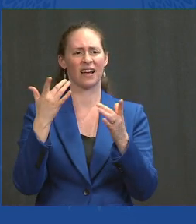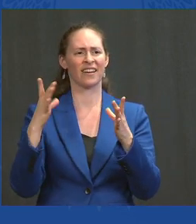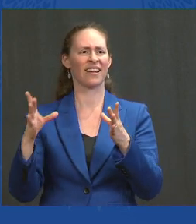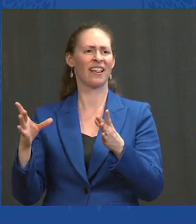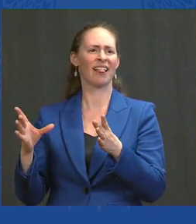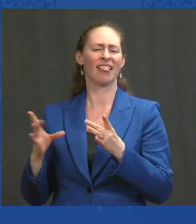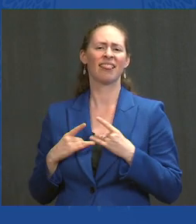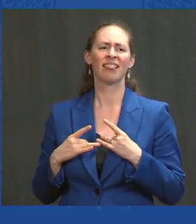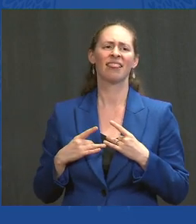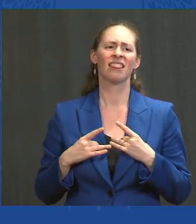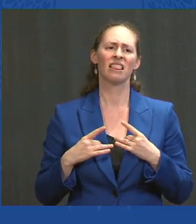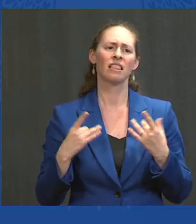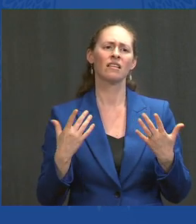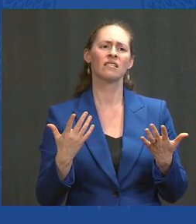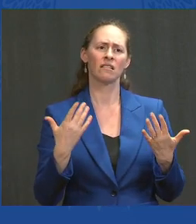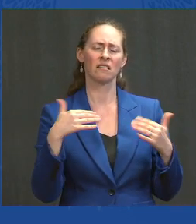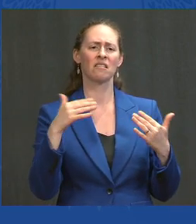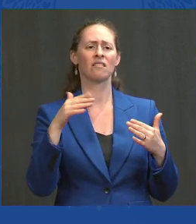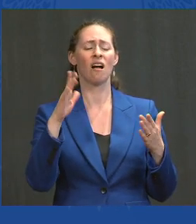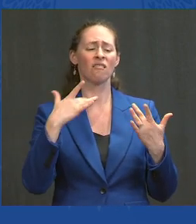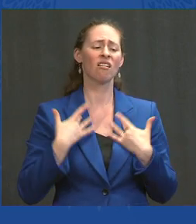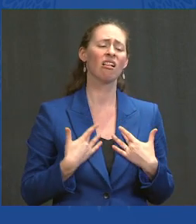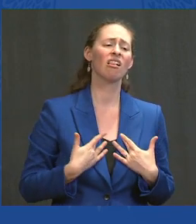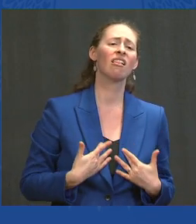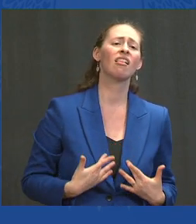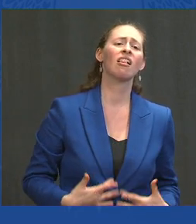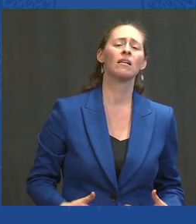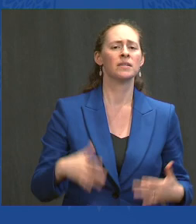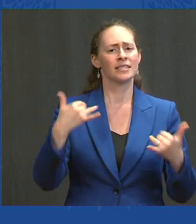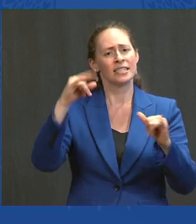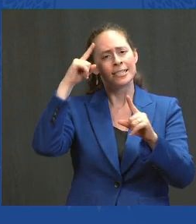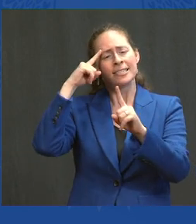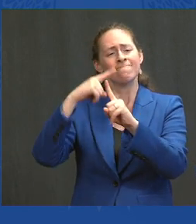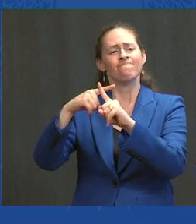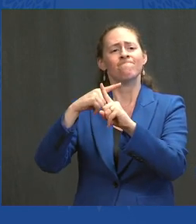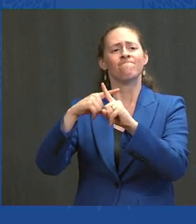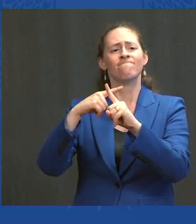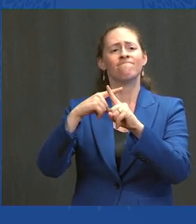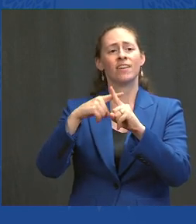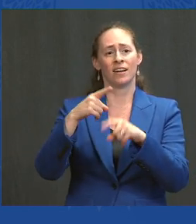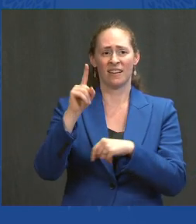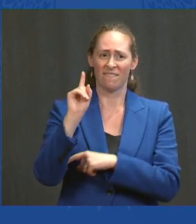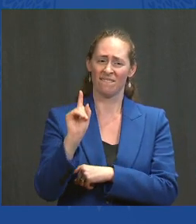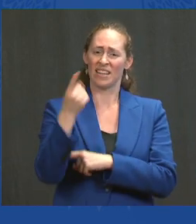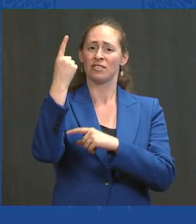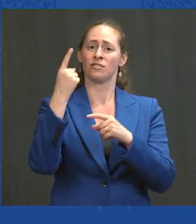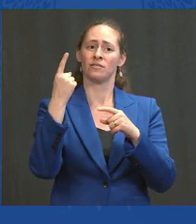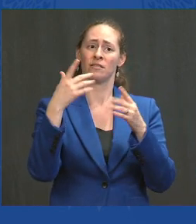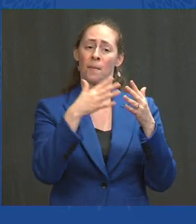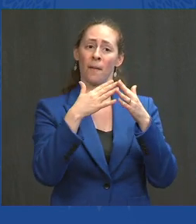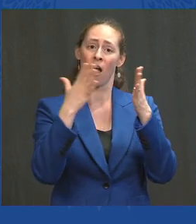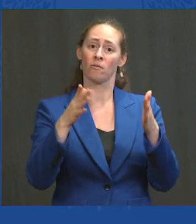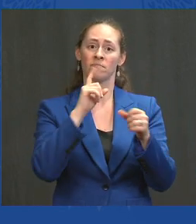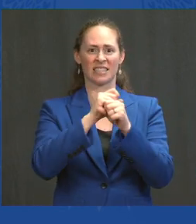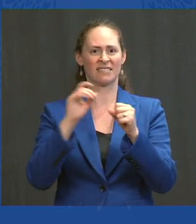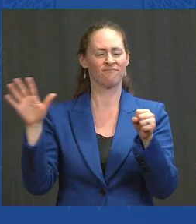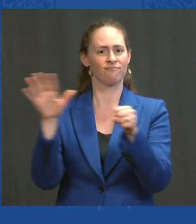When the time came, she was the first person in America to get fully vaccinated outside of clinical trials.